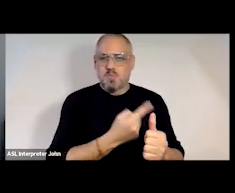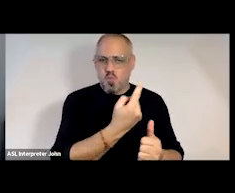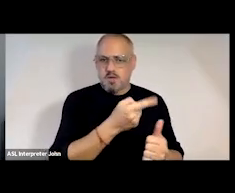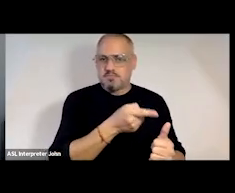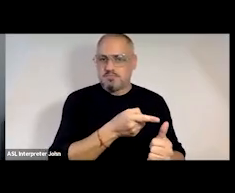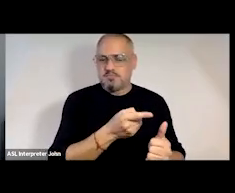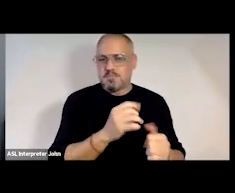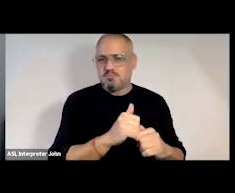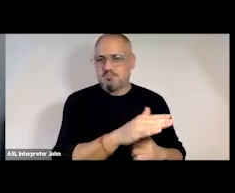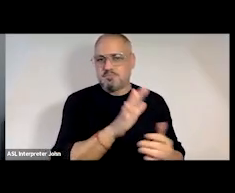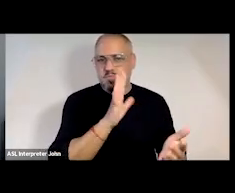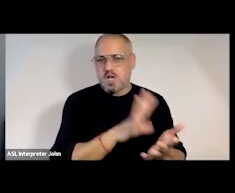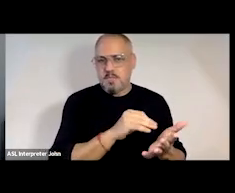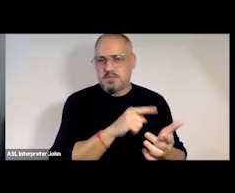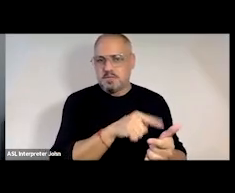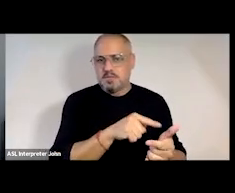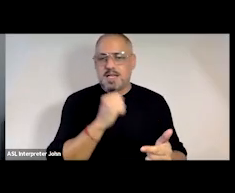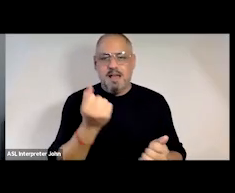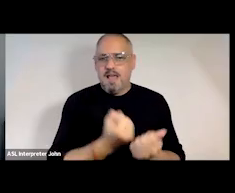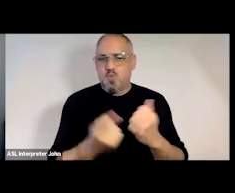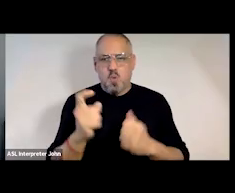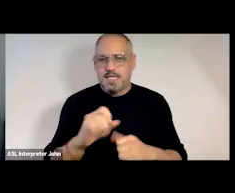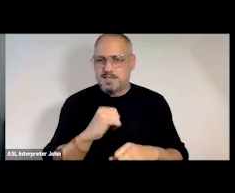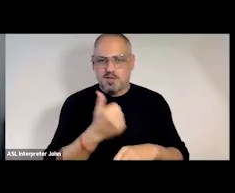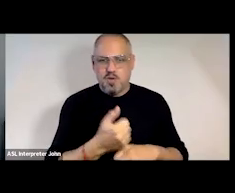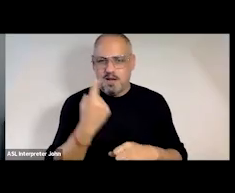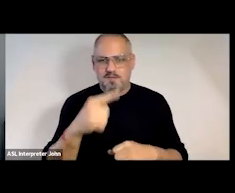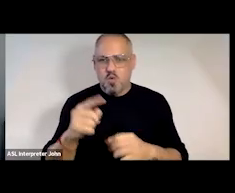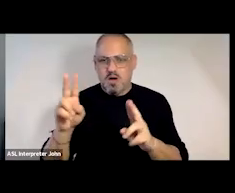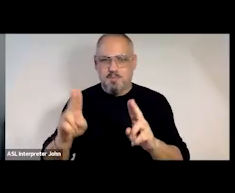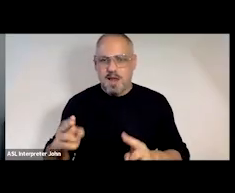but it's not something that everyone needs to create in order to apply for benefits.